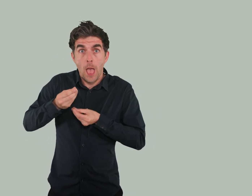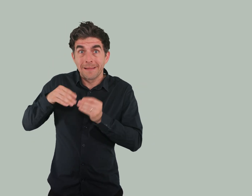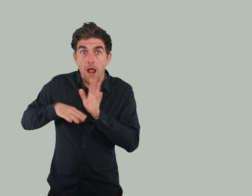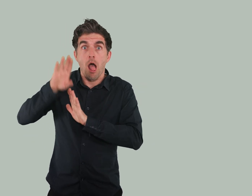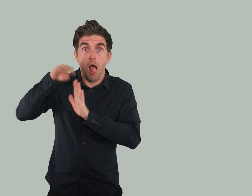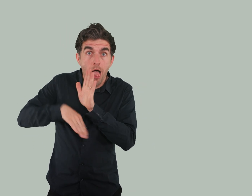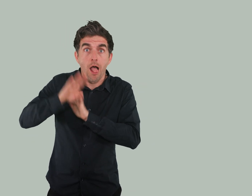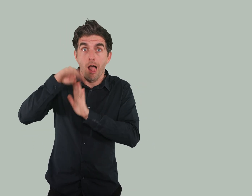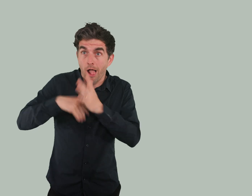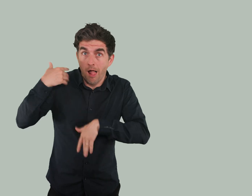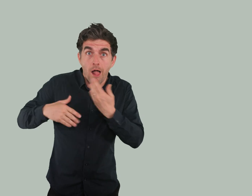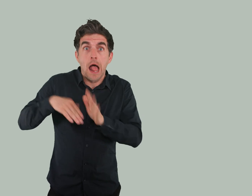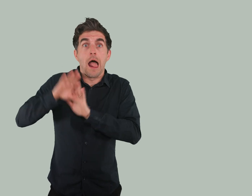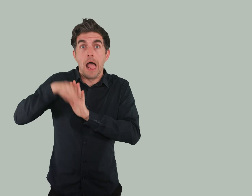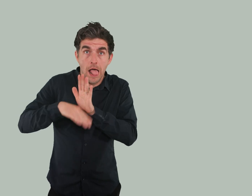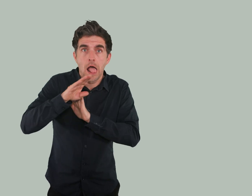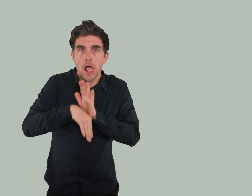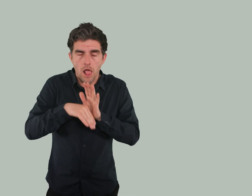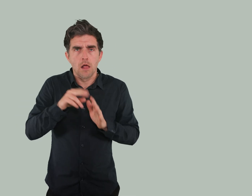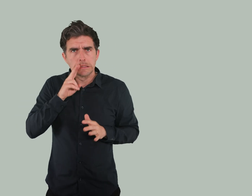It has been obscured by economic cycles